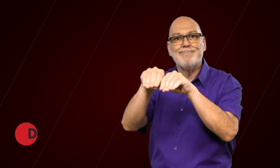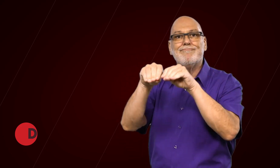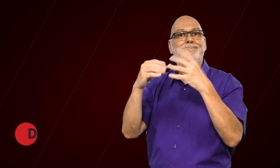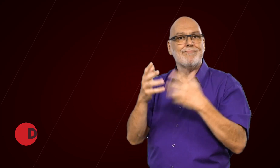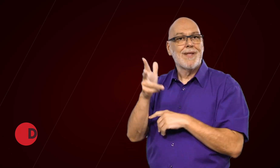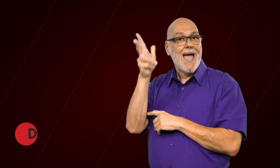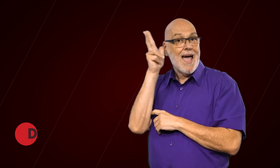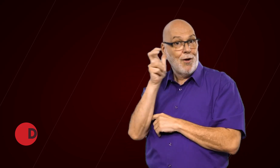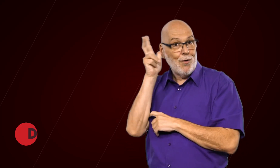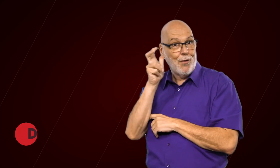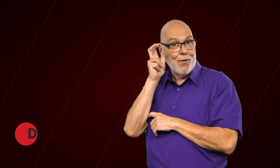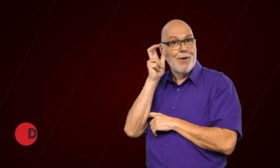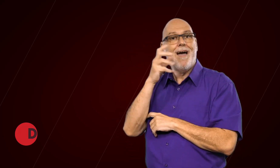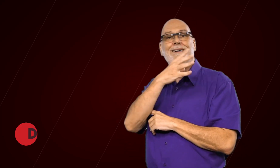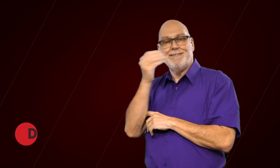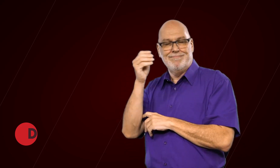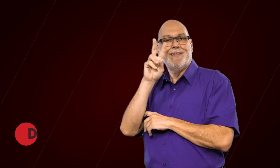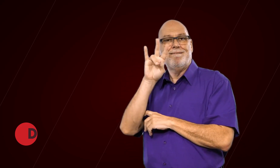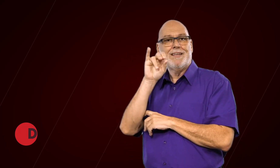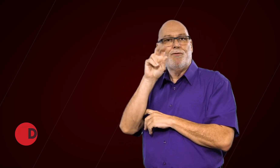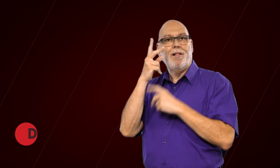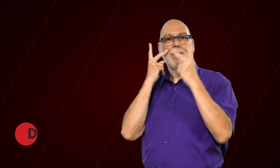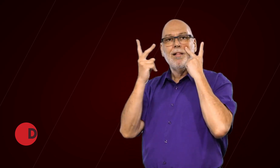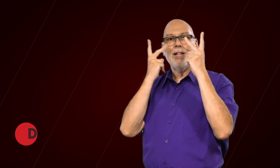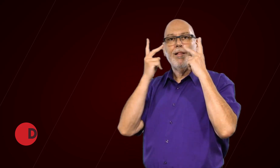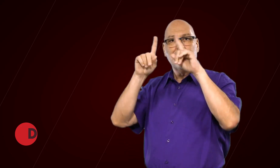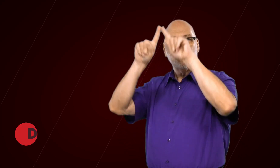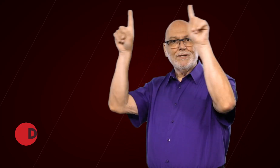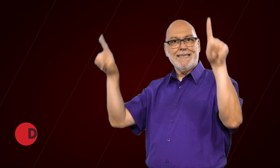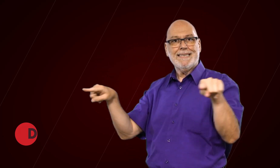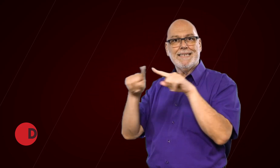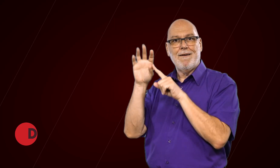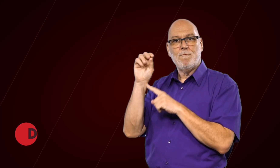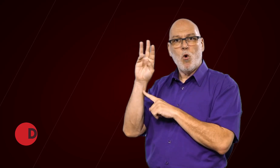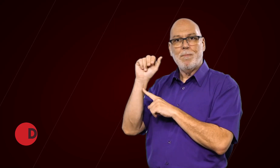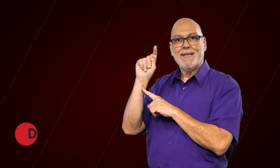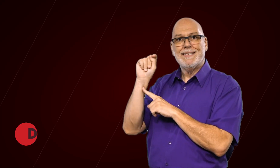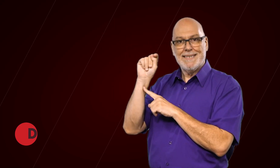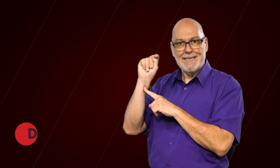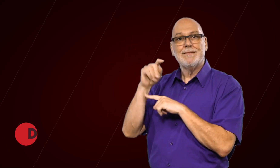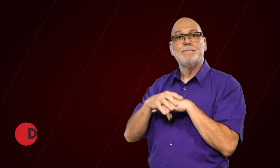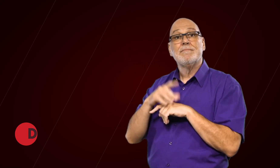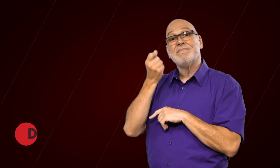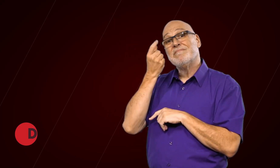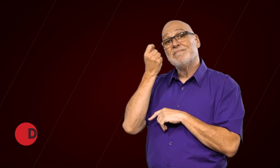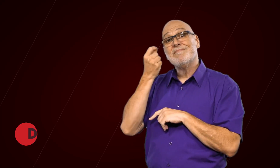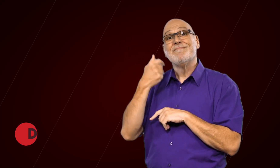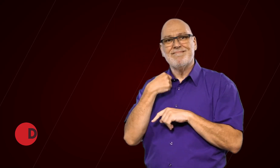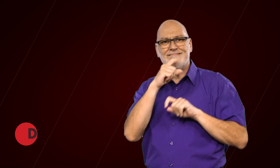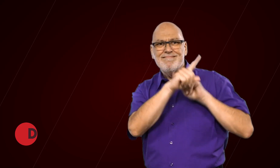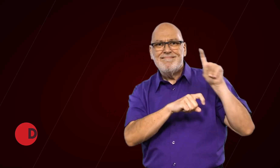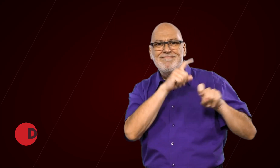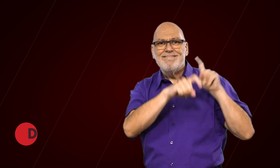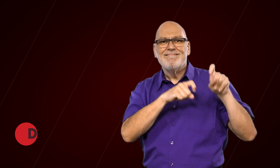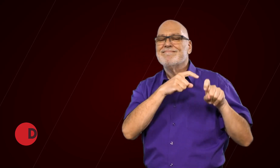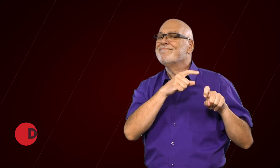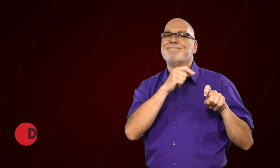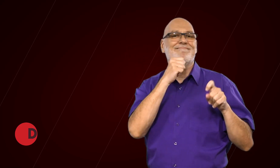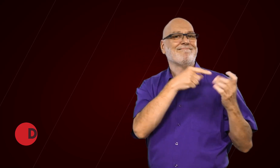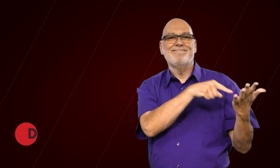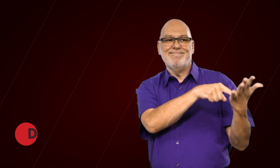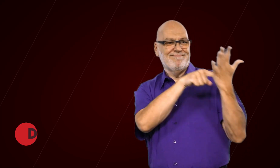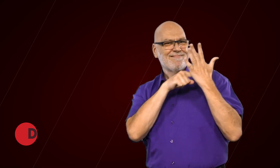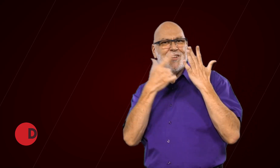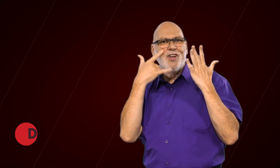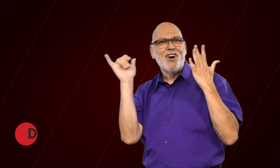are now made in both audio and visual on-screen format but she could not provide